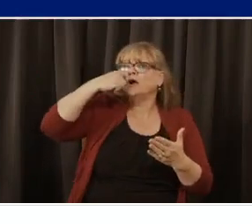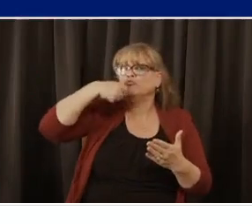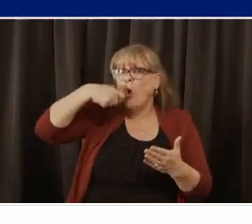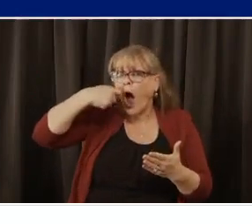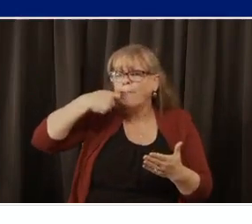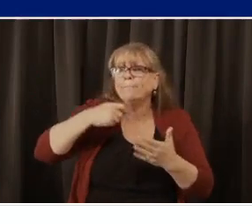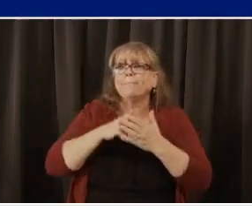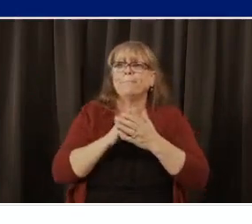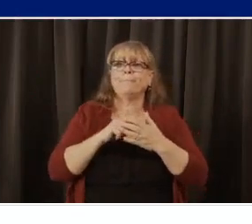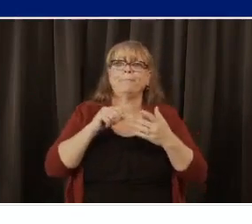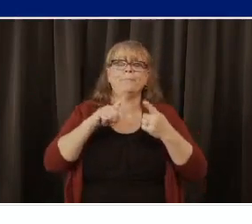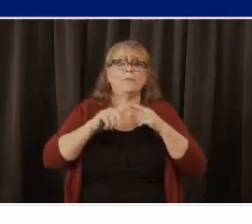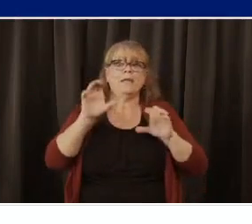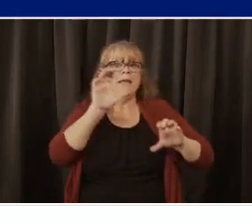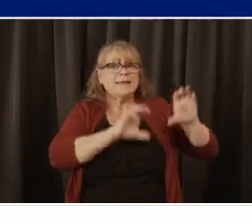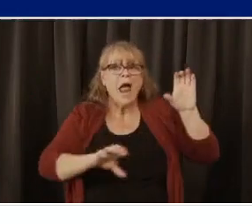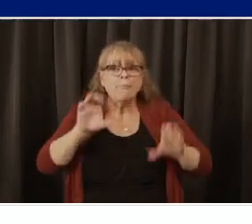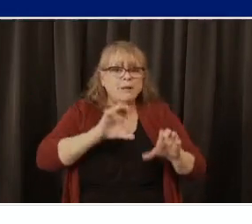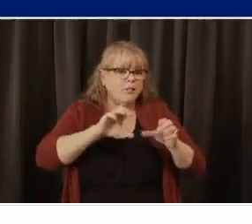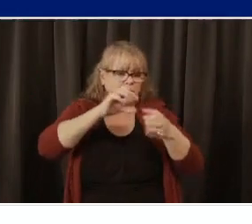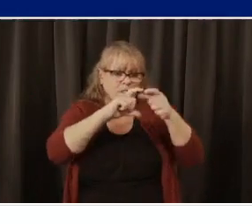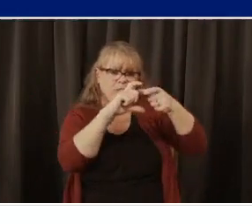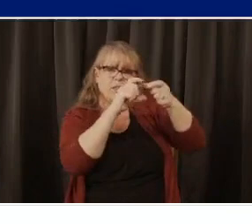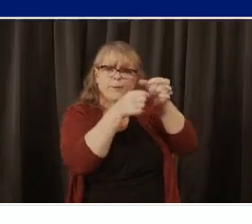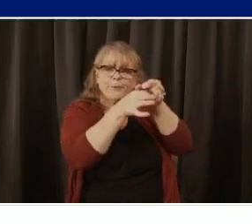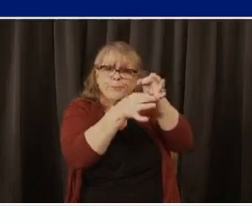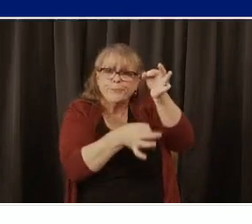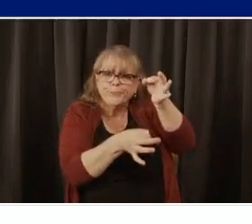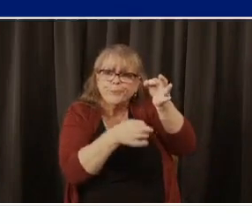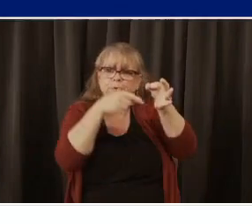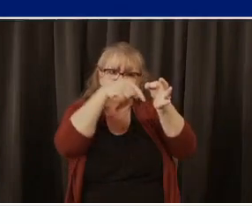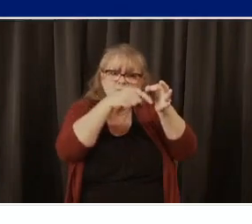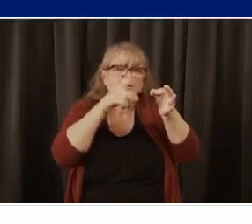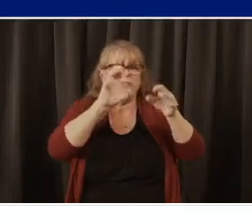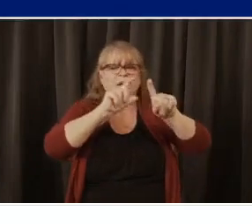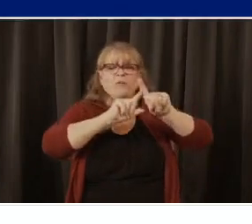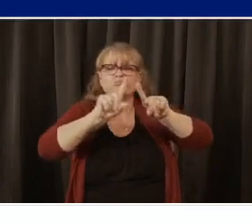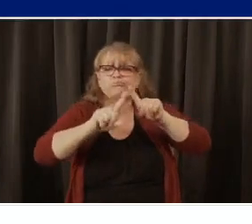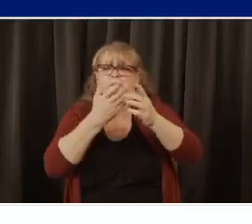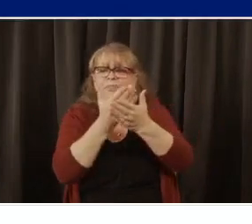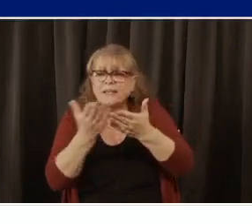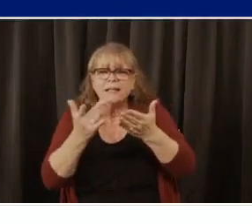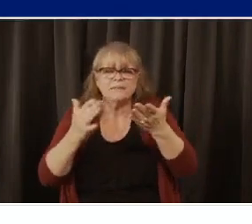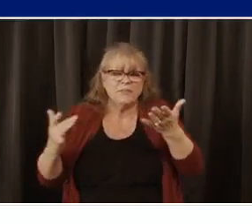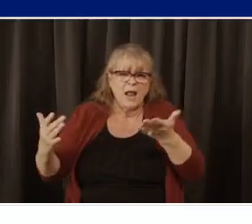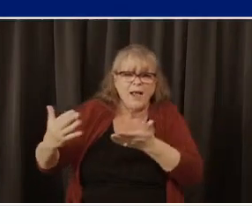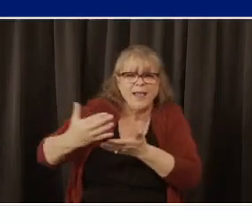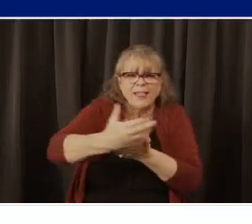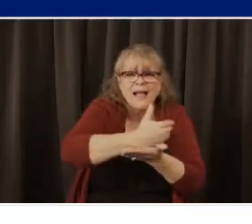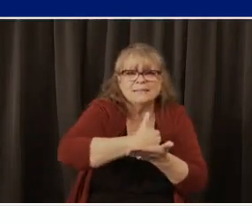figuring out whether ordinary Q tips can be used to do specimen collection, looking at whether 3d